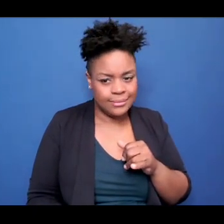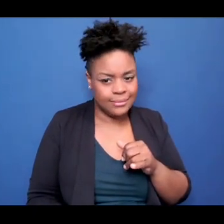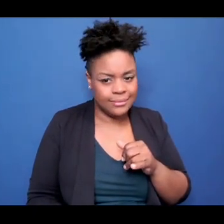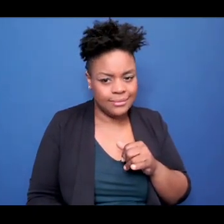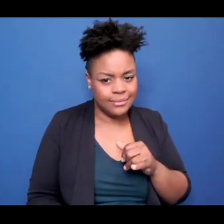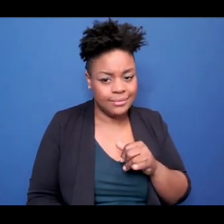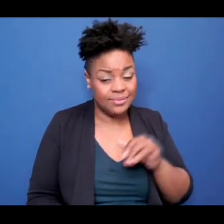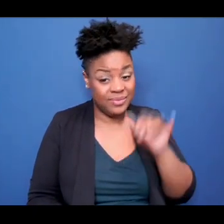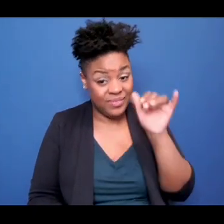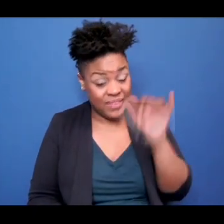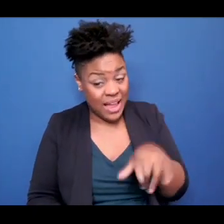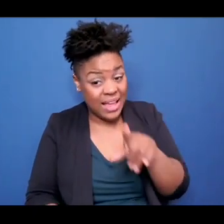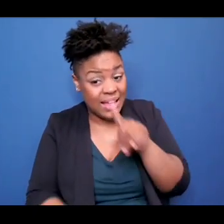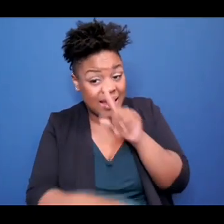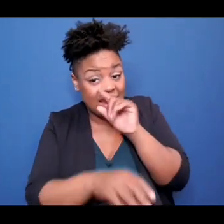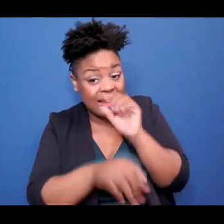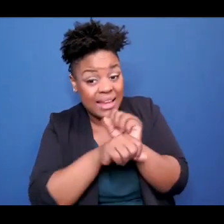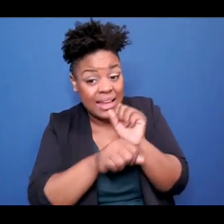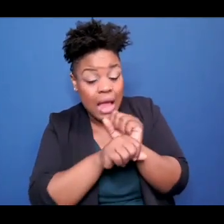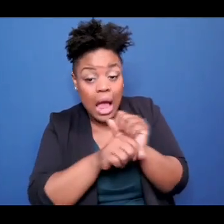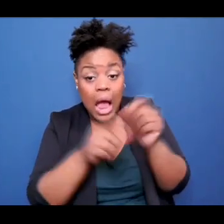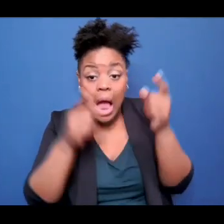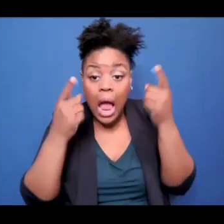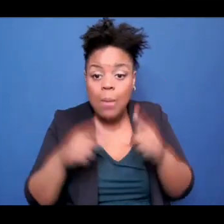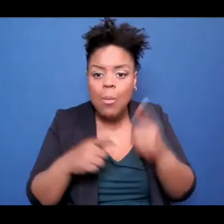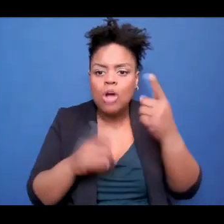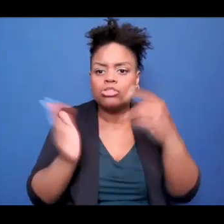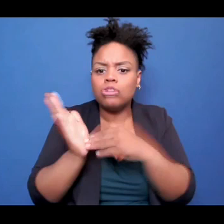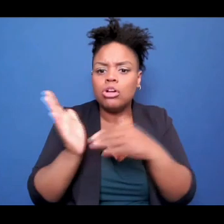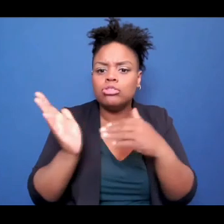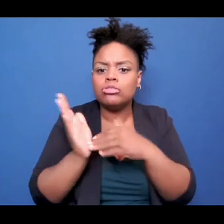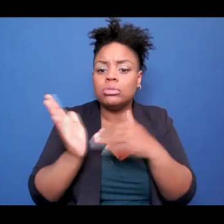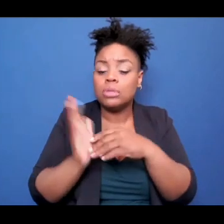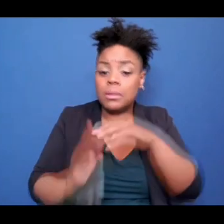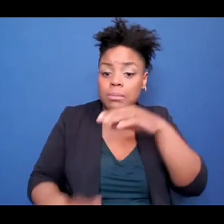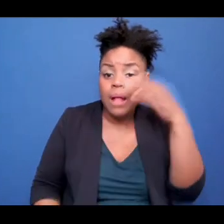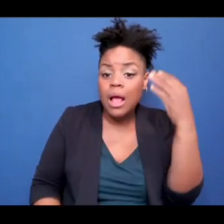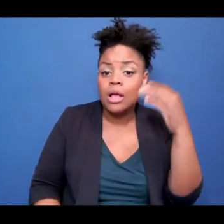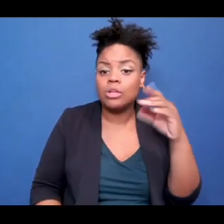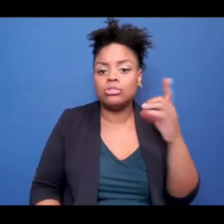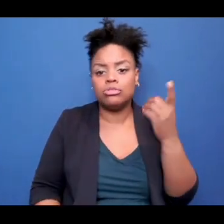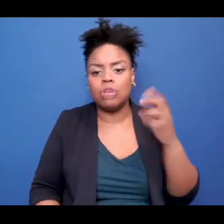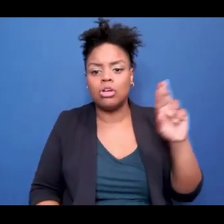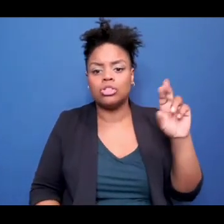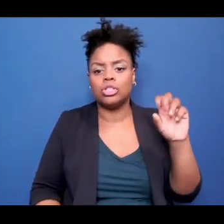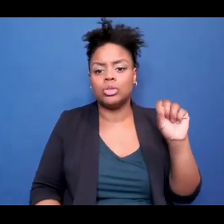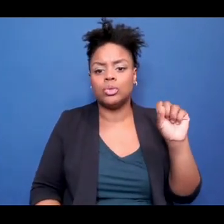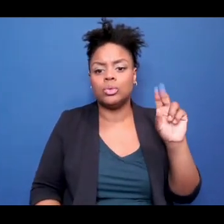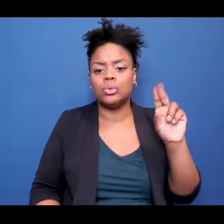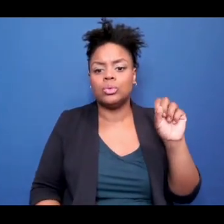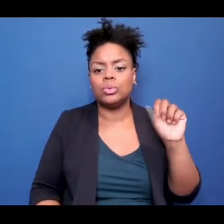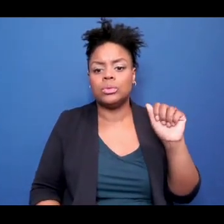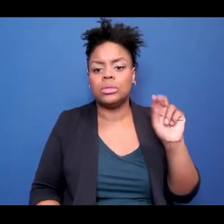END QUOTE. INDEED, THAT FEET BEFELL DR. SUSAN MOORE A BLACK WOMAN